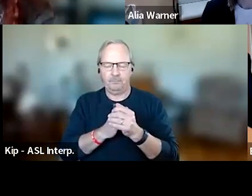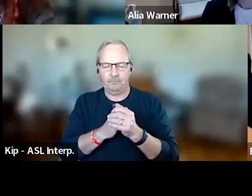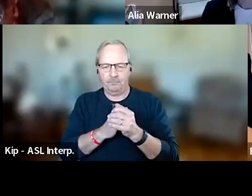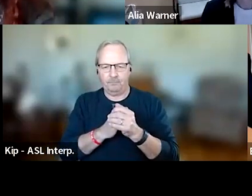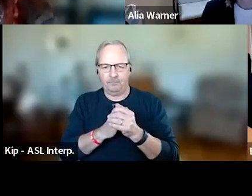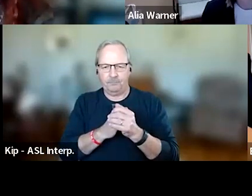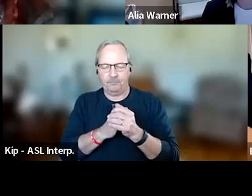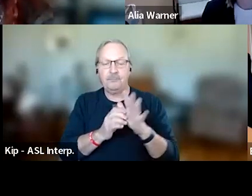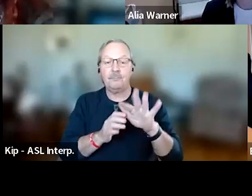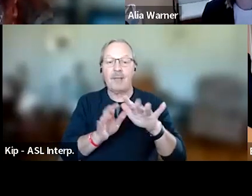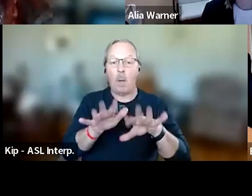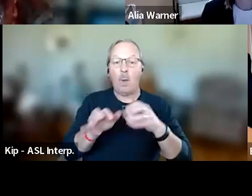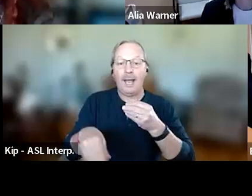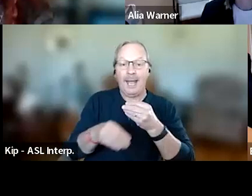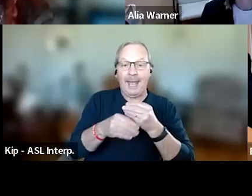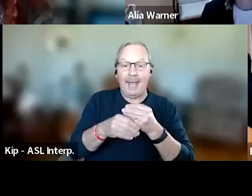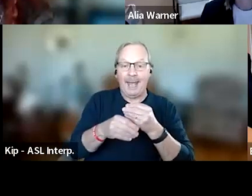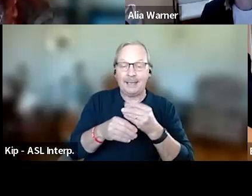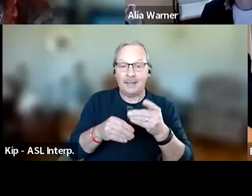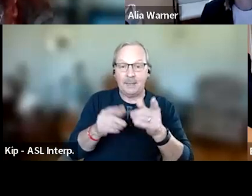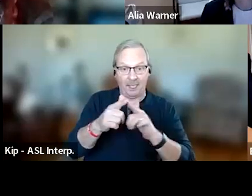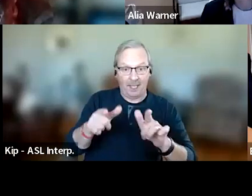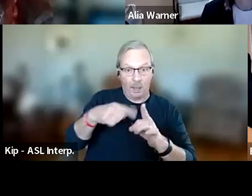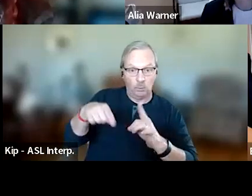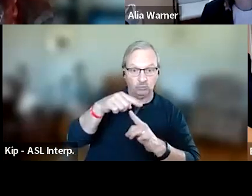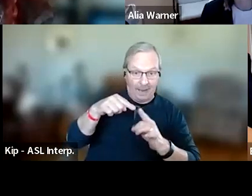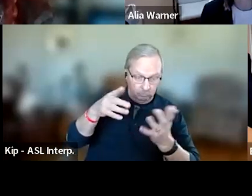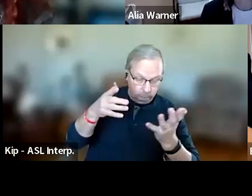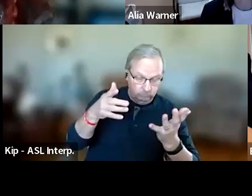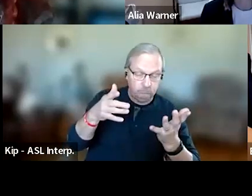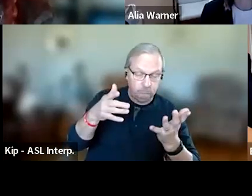I just wanted to add that, yeah, I mean I think that the language around cure sounds